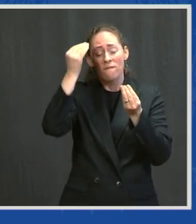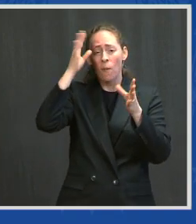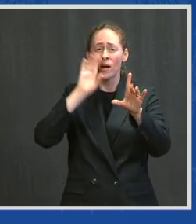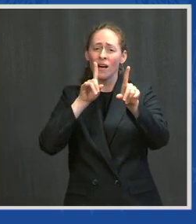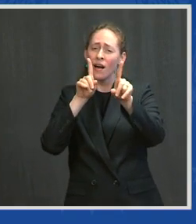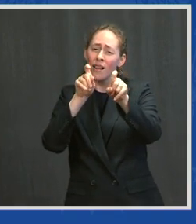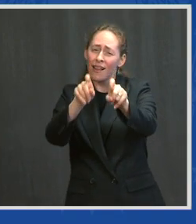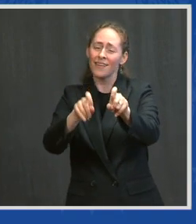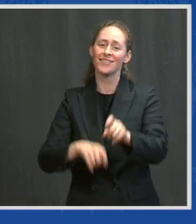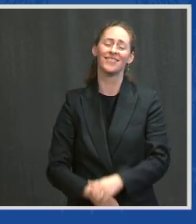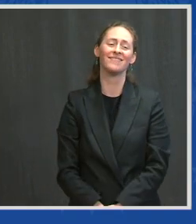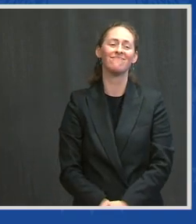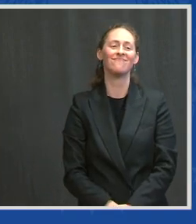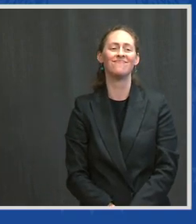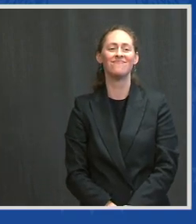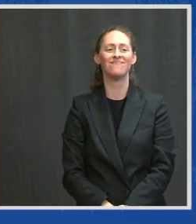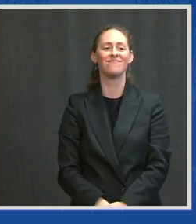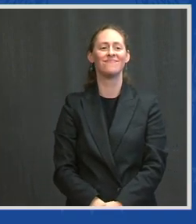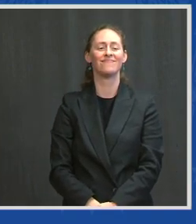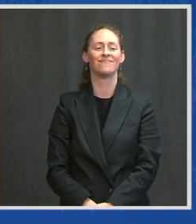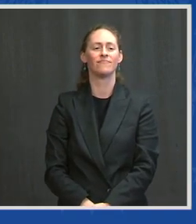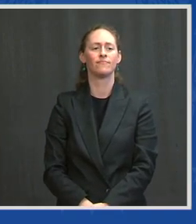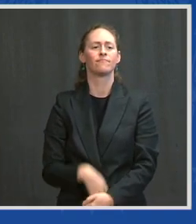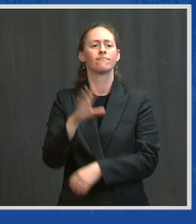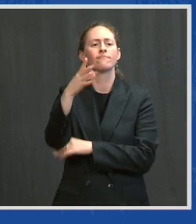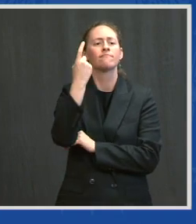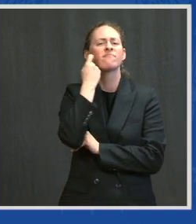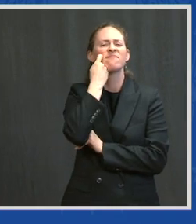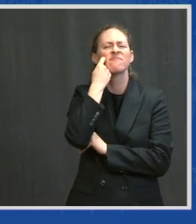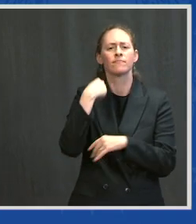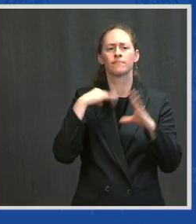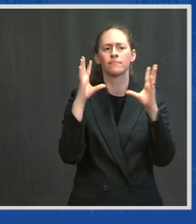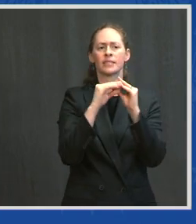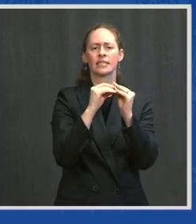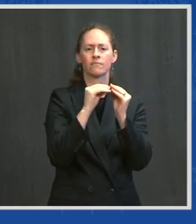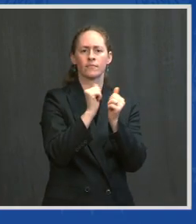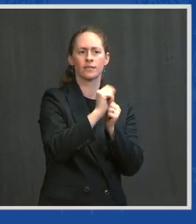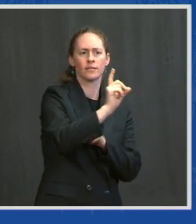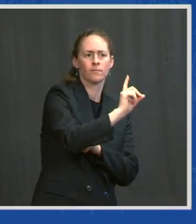with a bipartisan group of mayors, law enforcement, and community leaders.